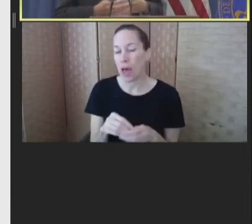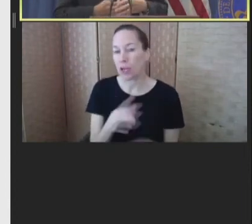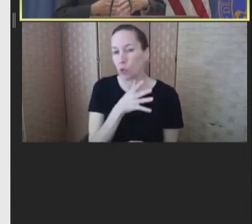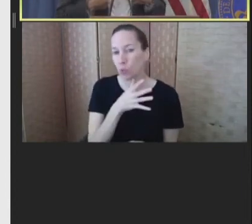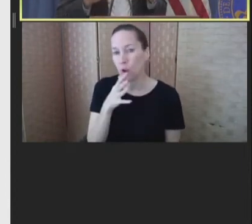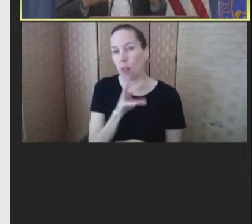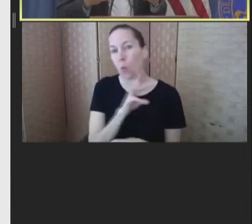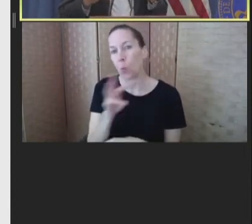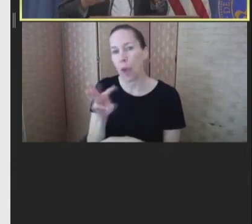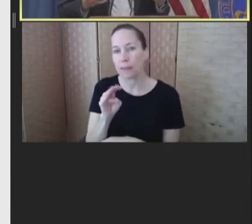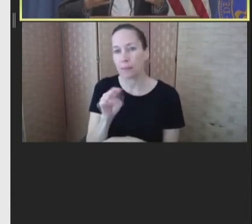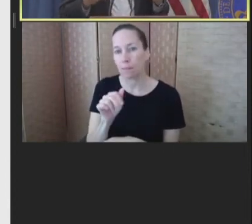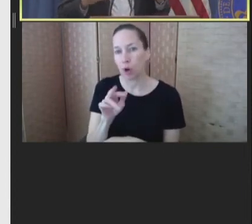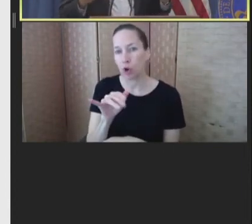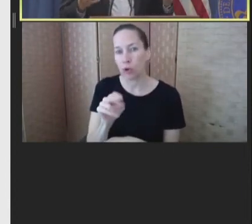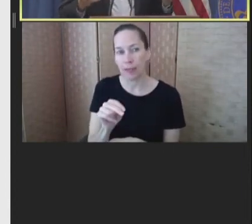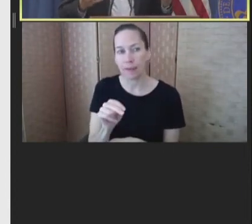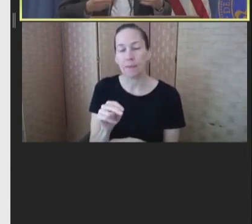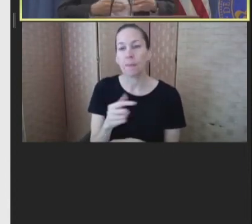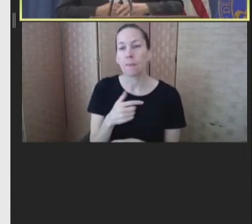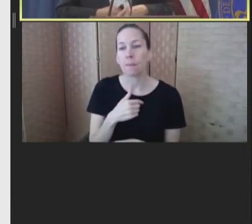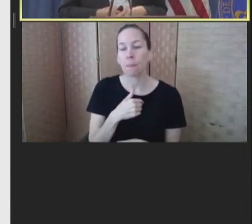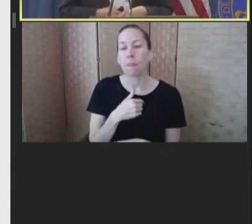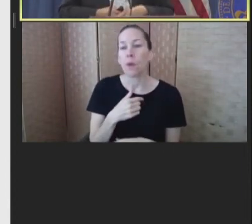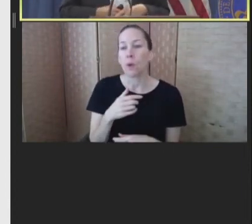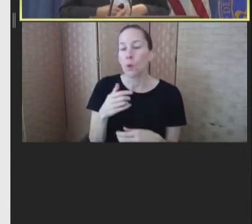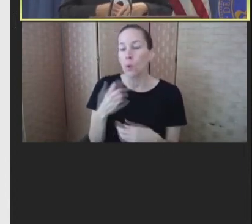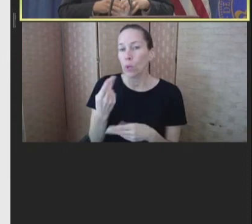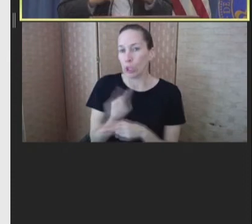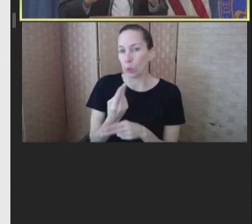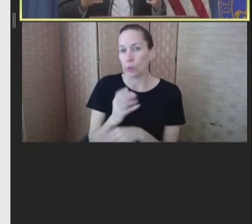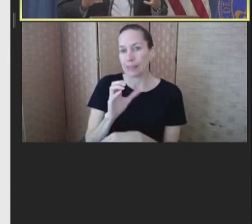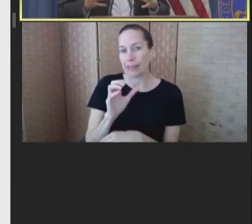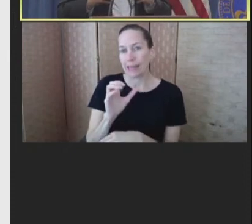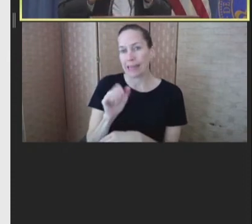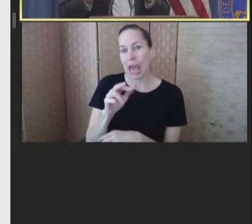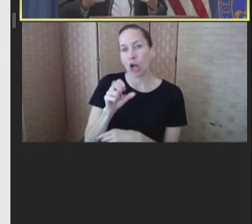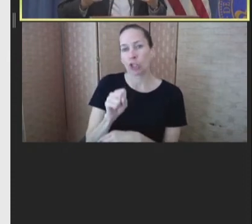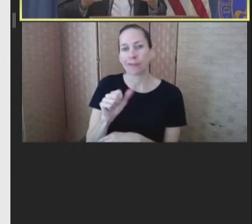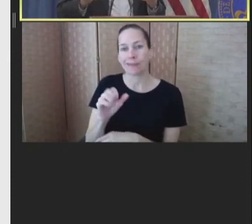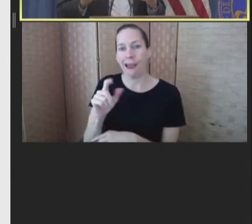you know, through CARES -- thank you -- CARES Act dollars from one agency -- one lead agency in